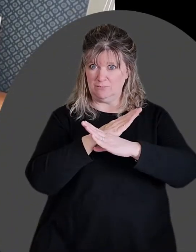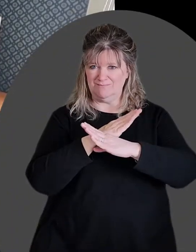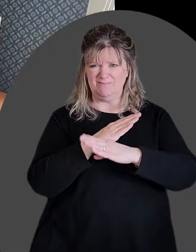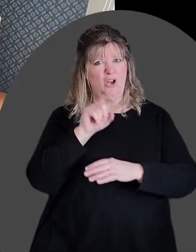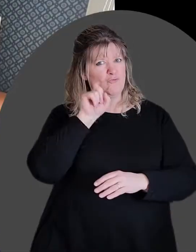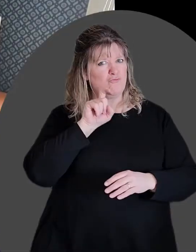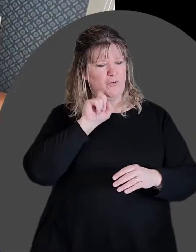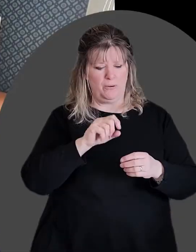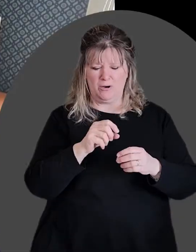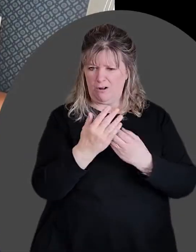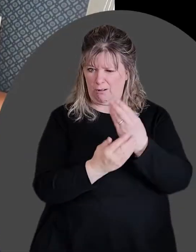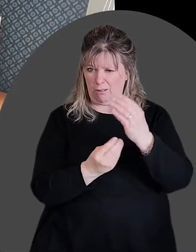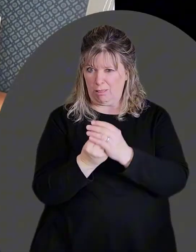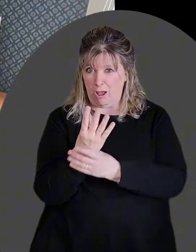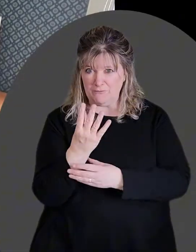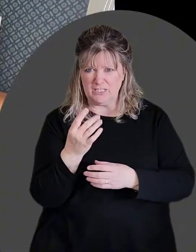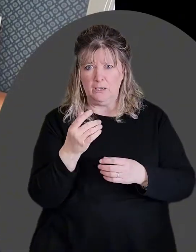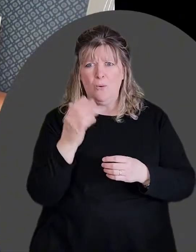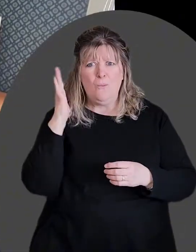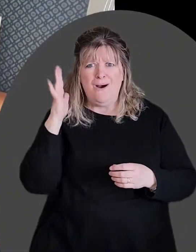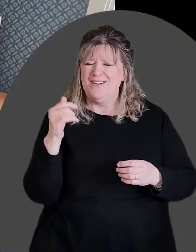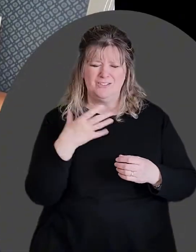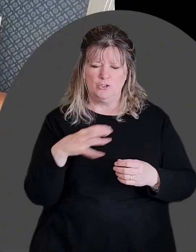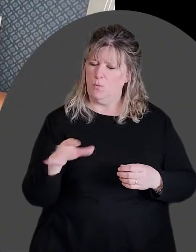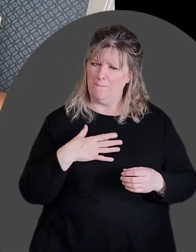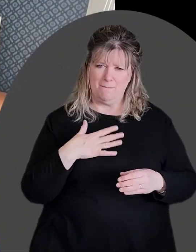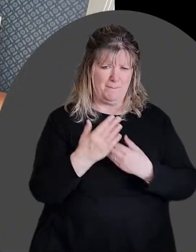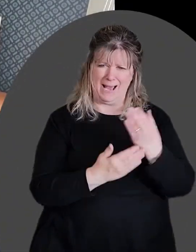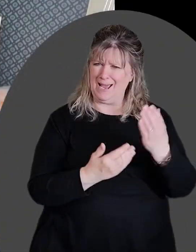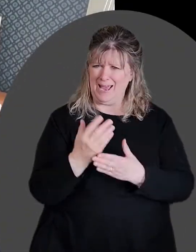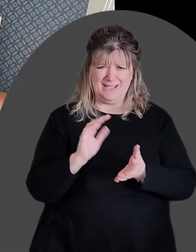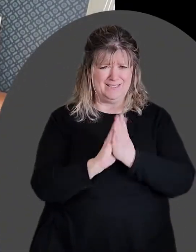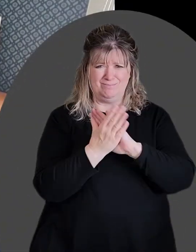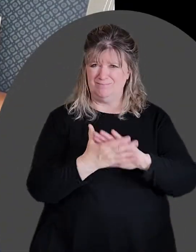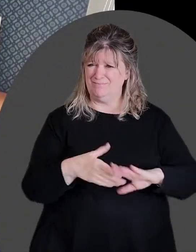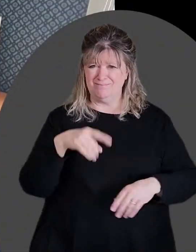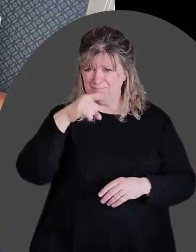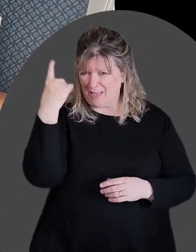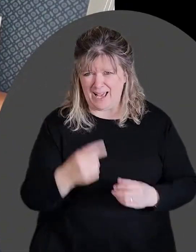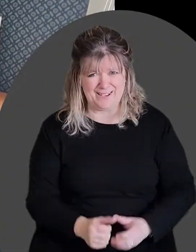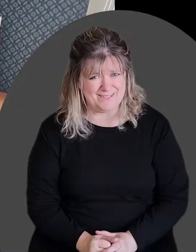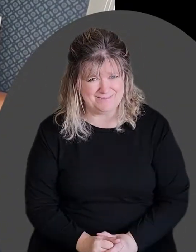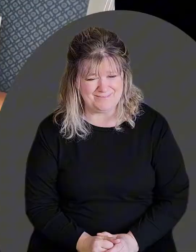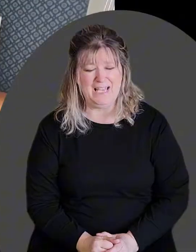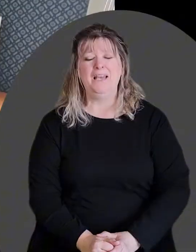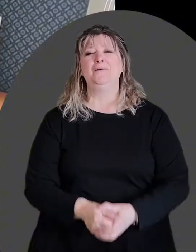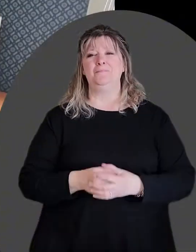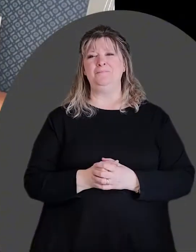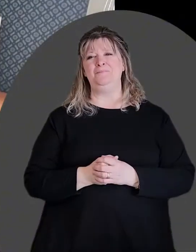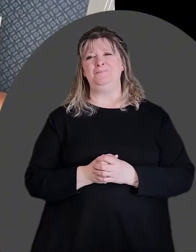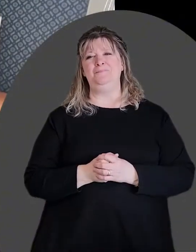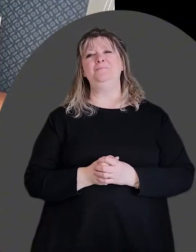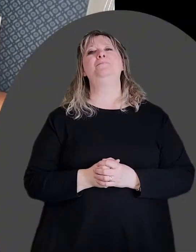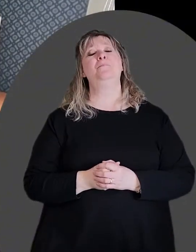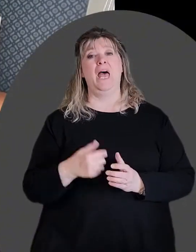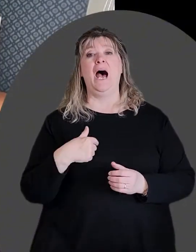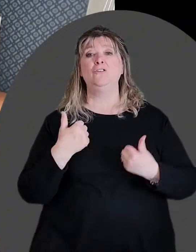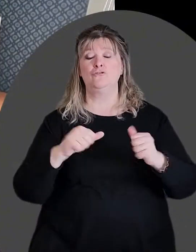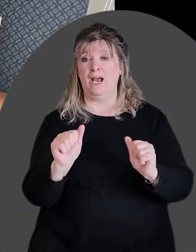because I do not want my hands to get all black I'm going to try and halve the recipe